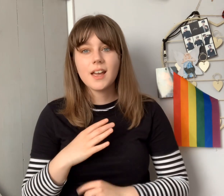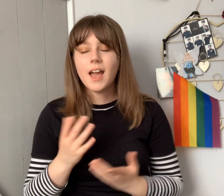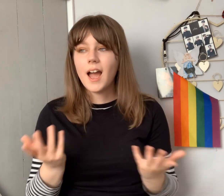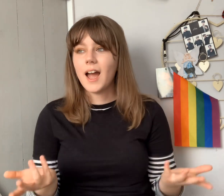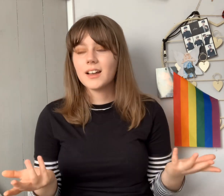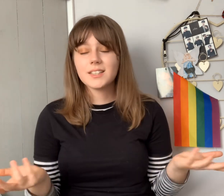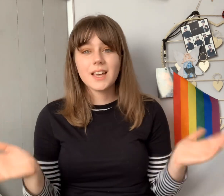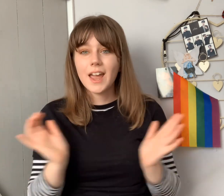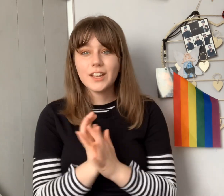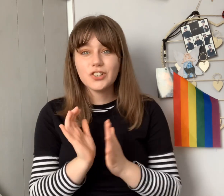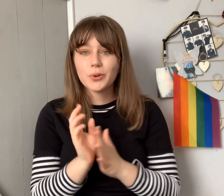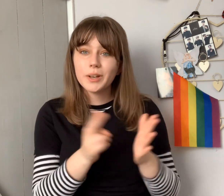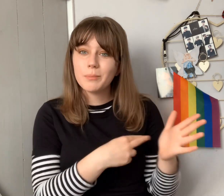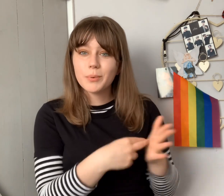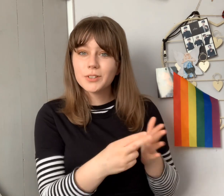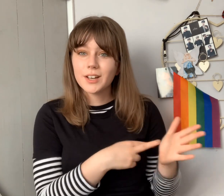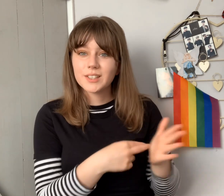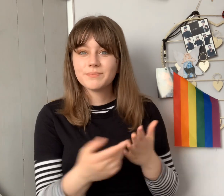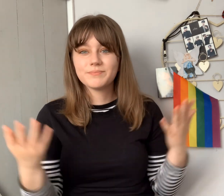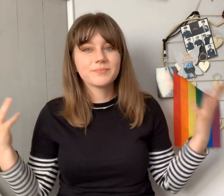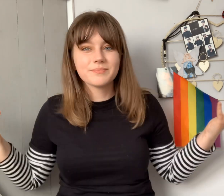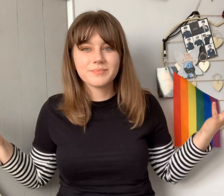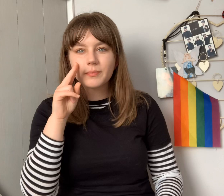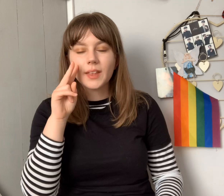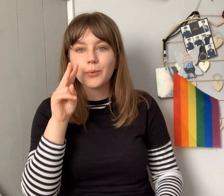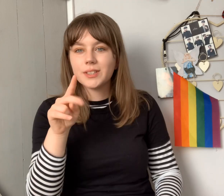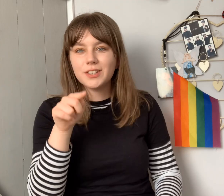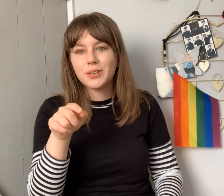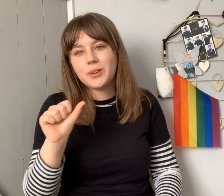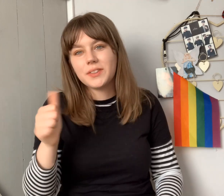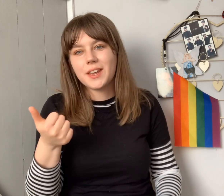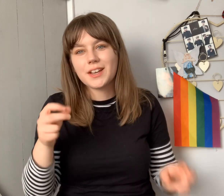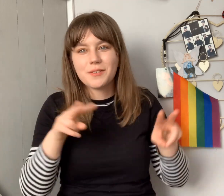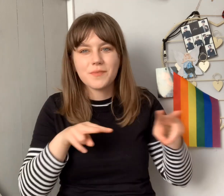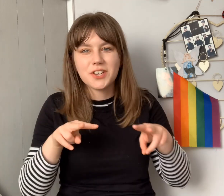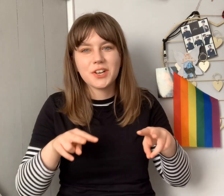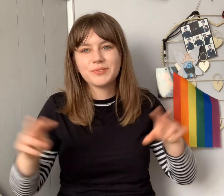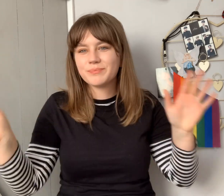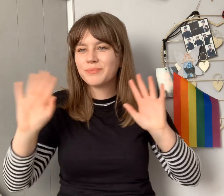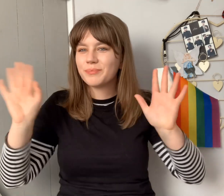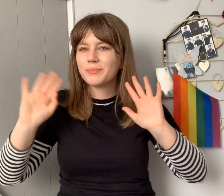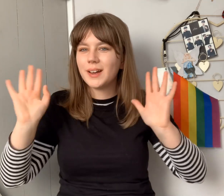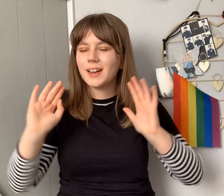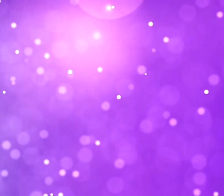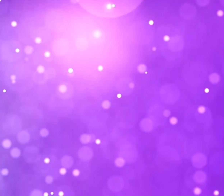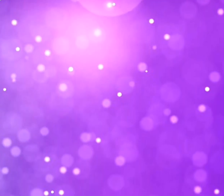And enjoy Butter! I will see you in the next video. Bye!